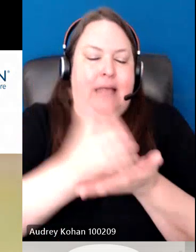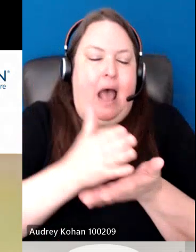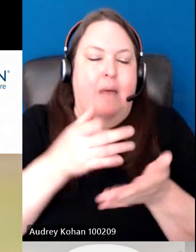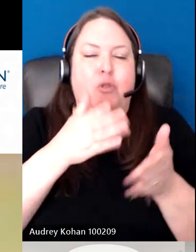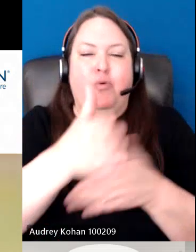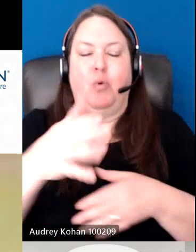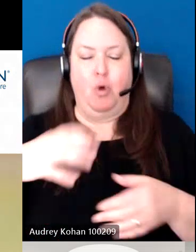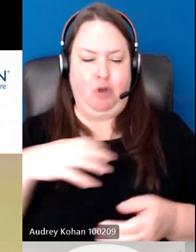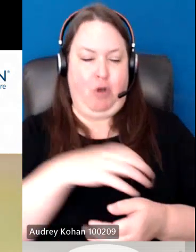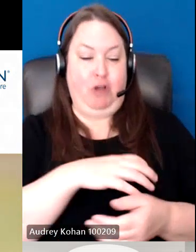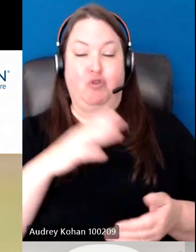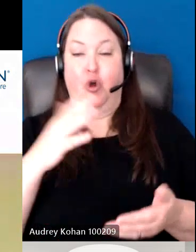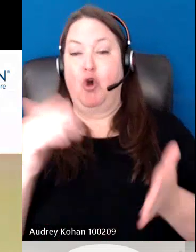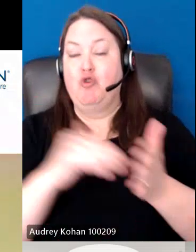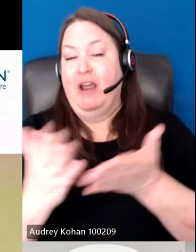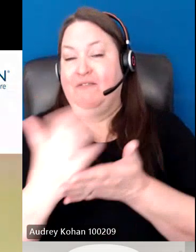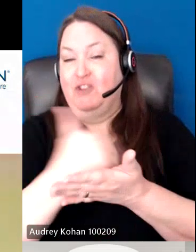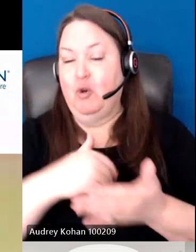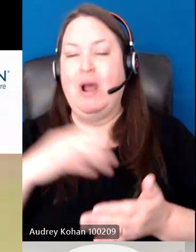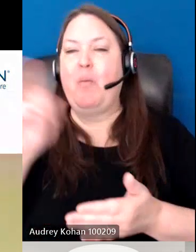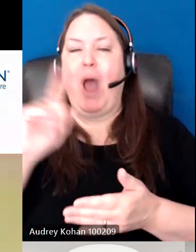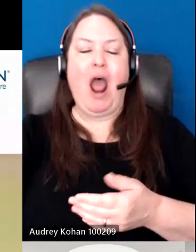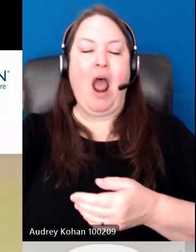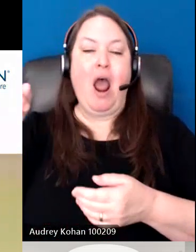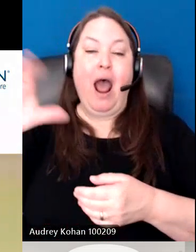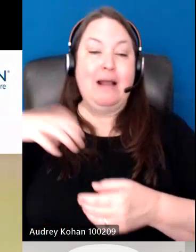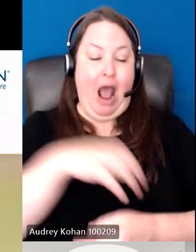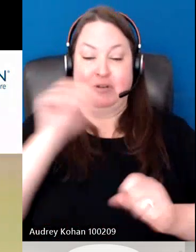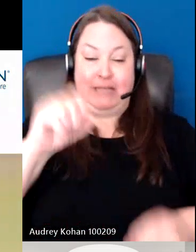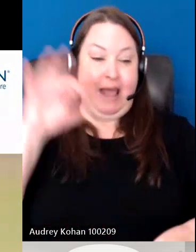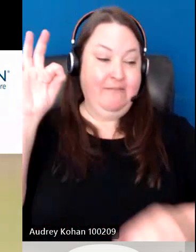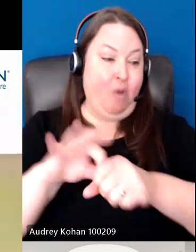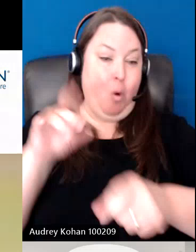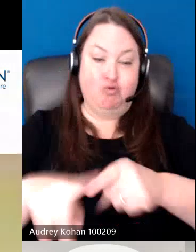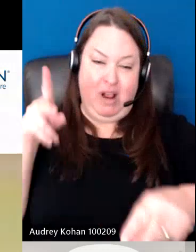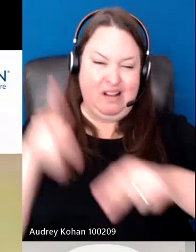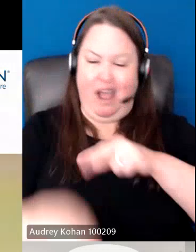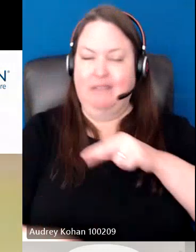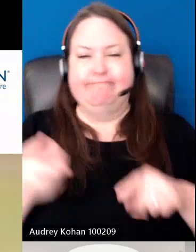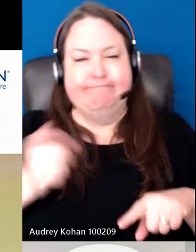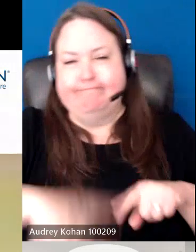vote uh to act a regulation by a majority vote so the administration will have to go